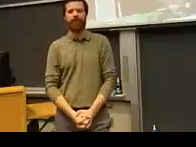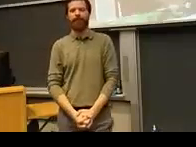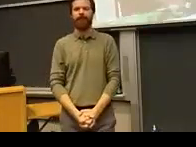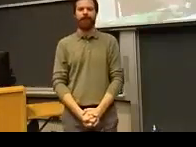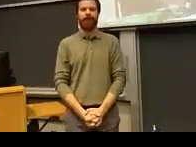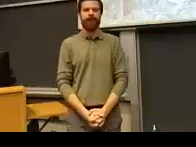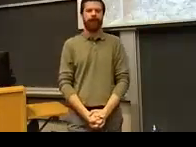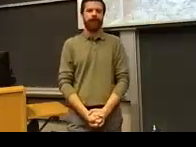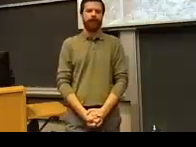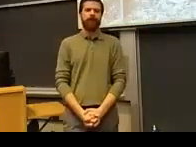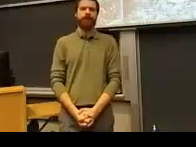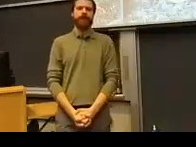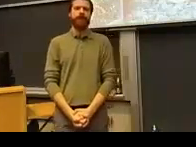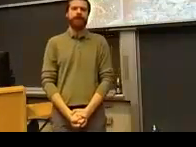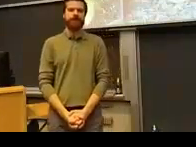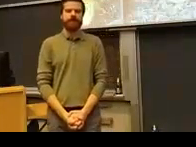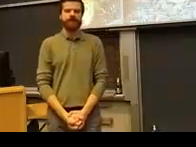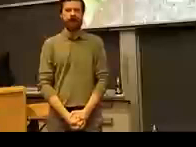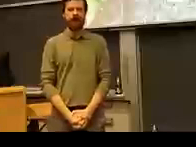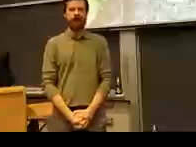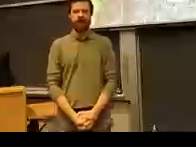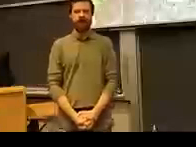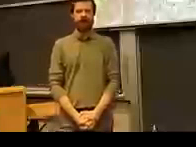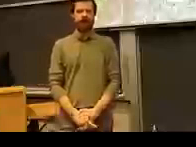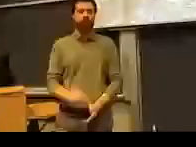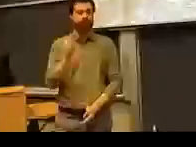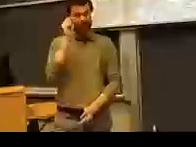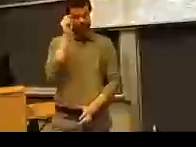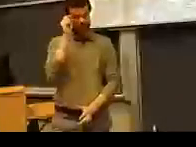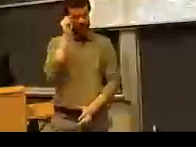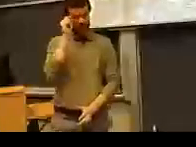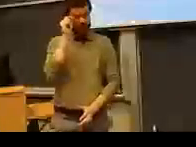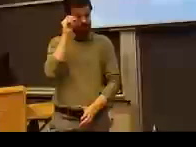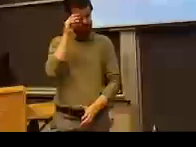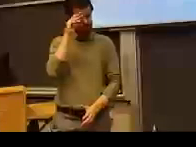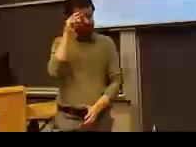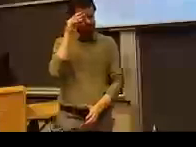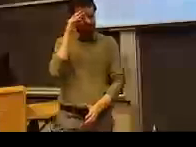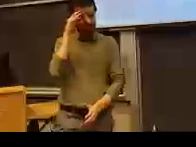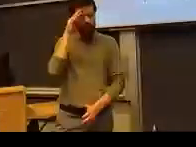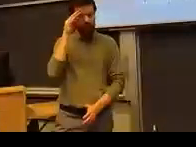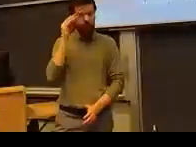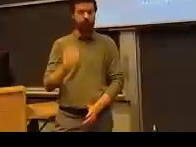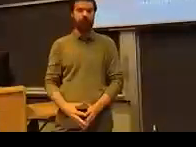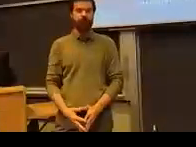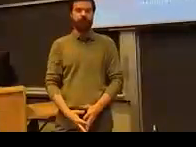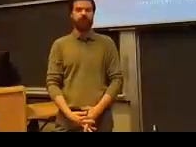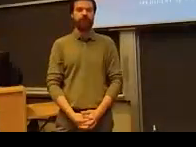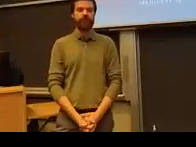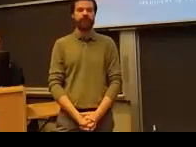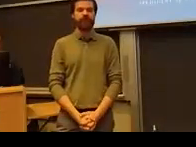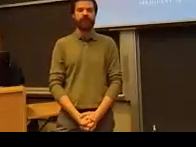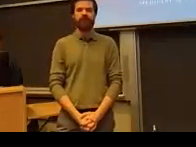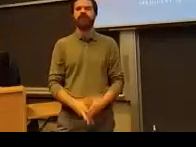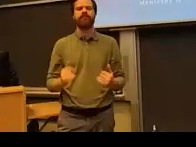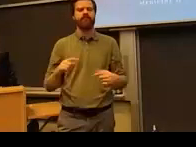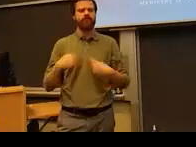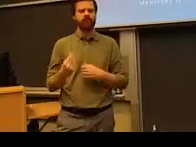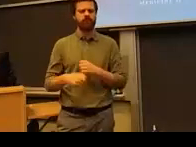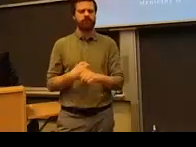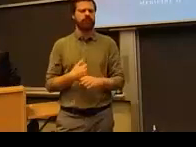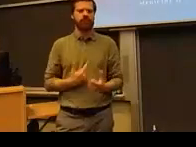um okay so where have we been in the last couple of years well data